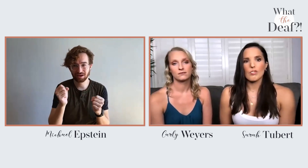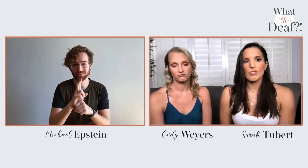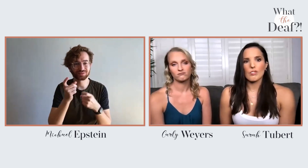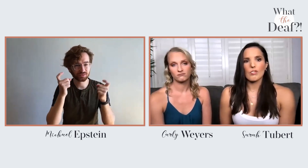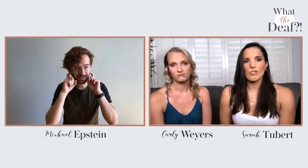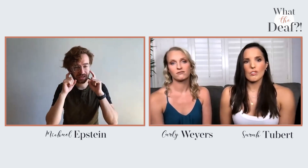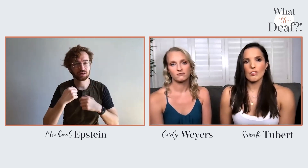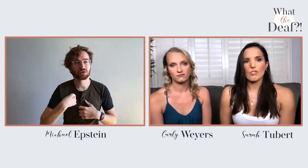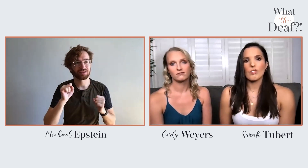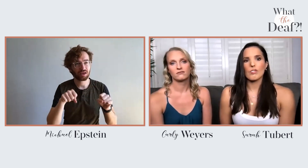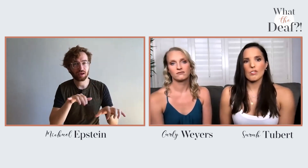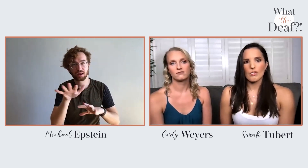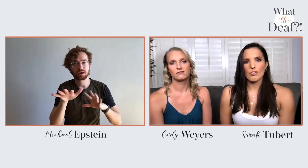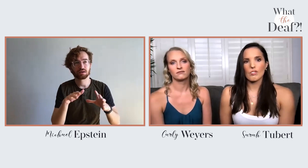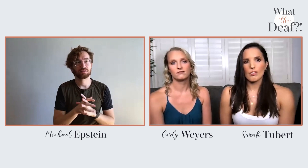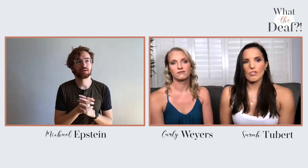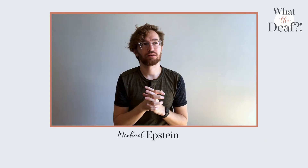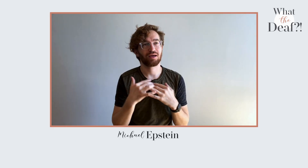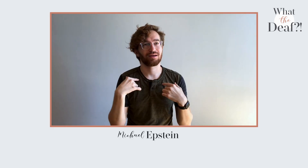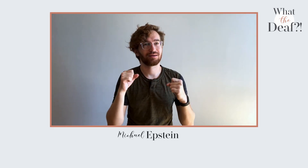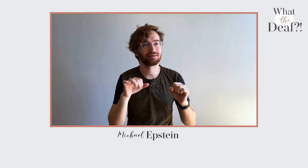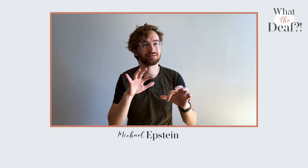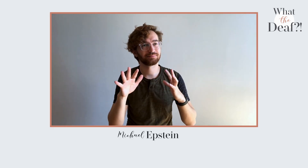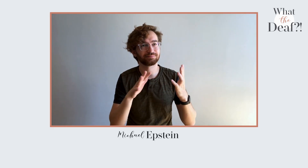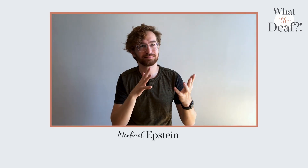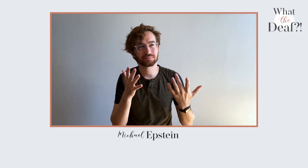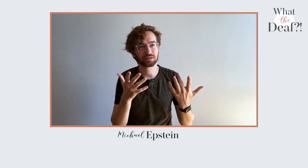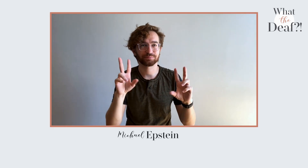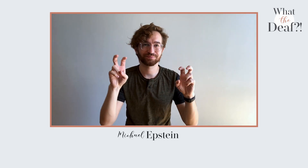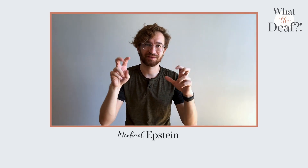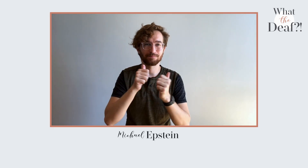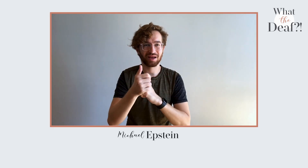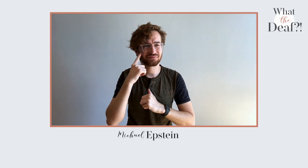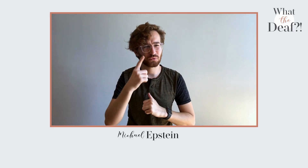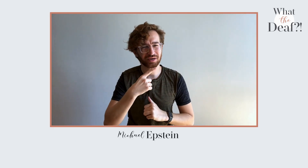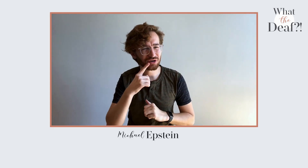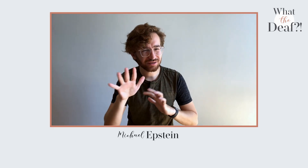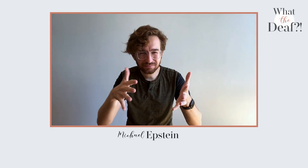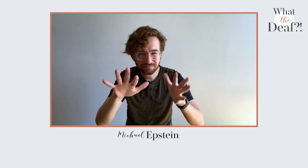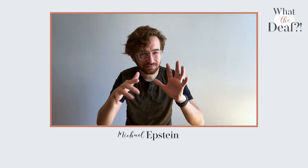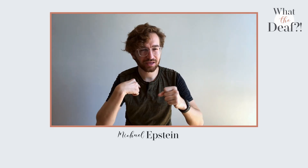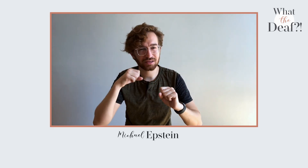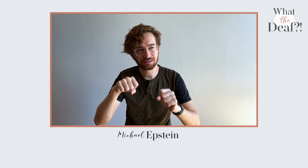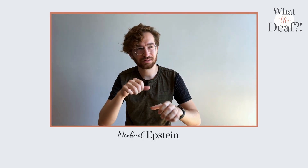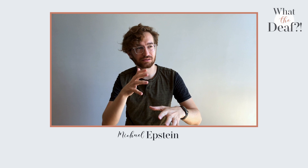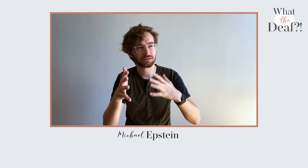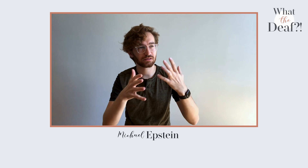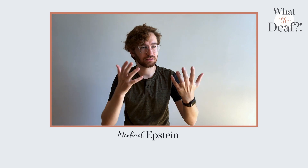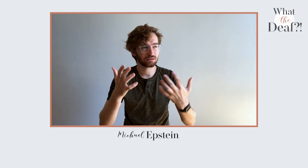and use my hearing aids to communicate. So I feel like I kind of am what you would call, maybe hearing passing sometimes,